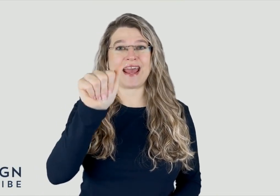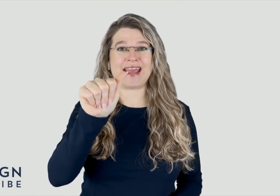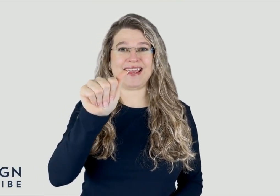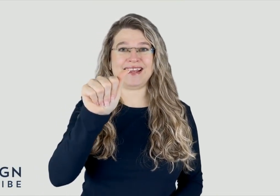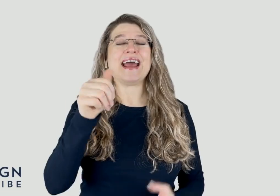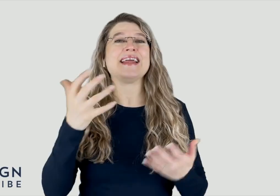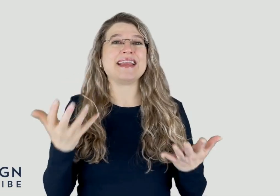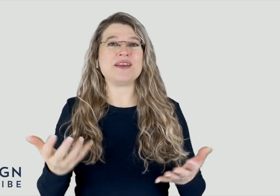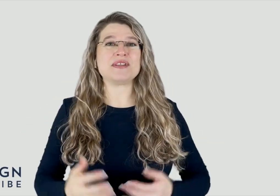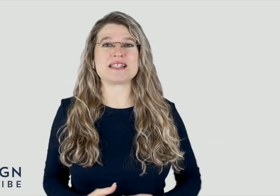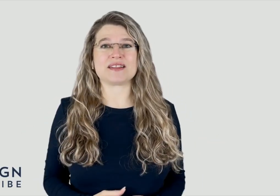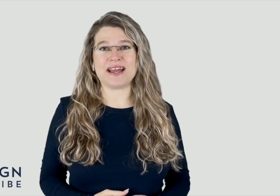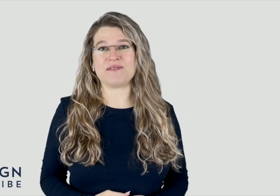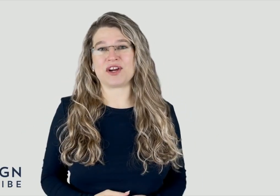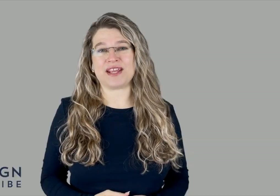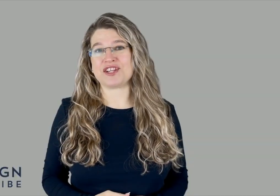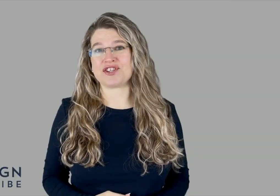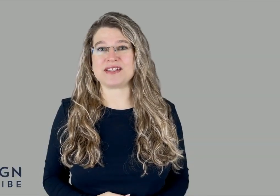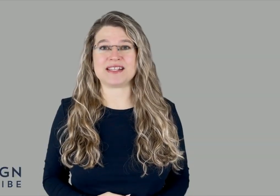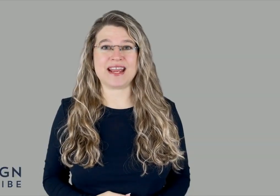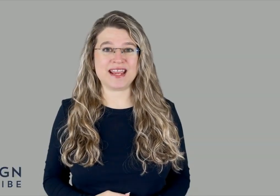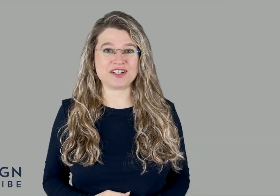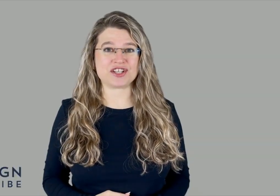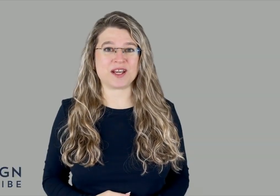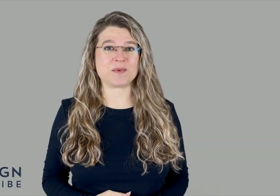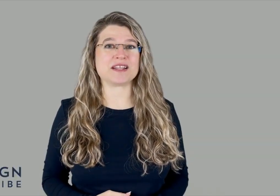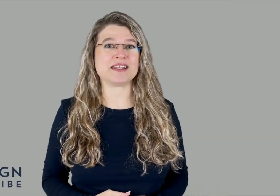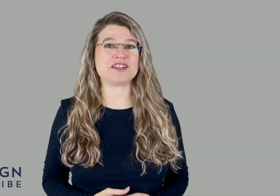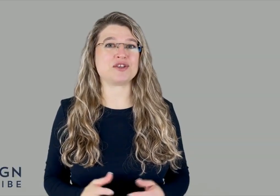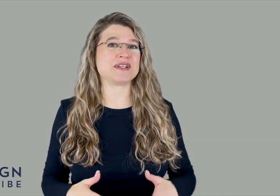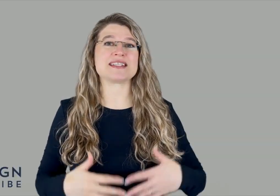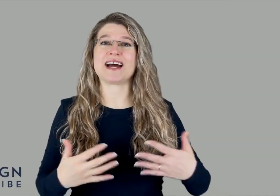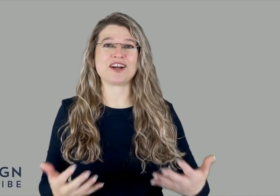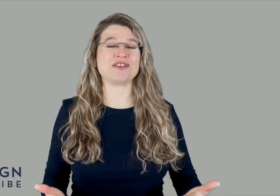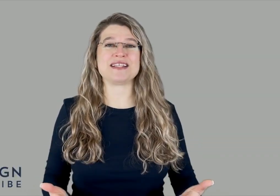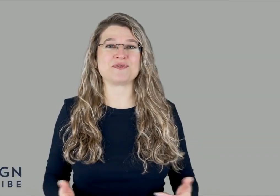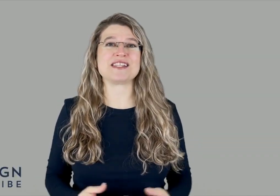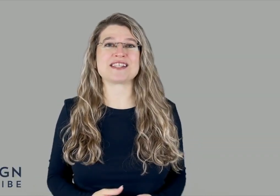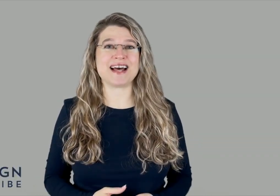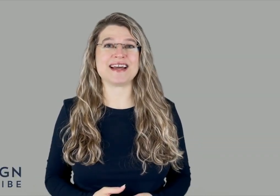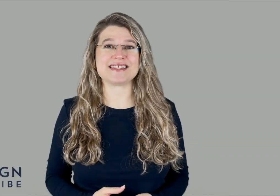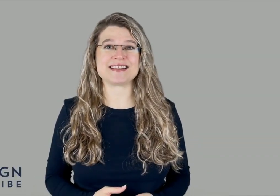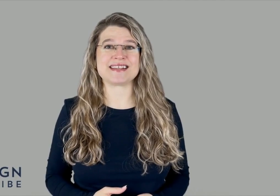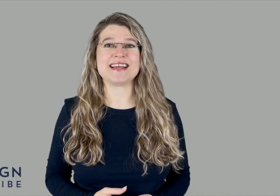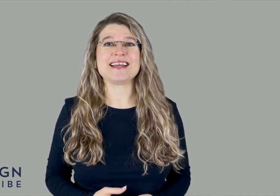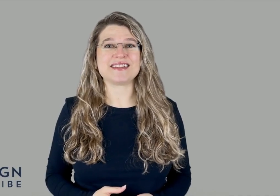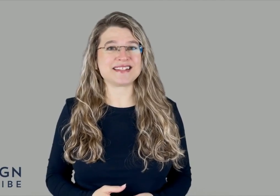A. And even slight variations in handshape can lead to entirely different signs. Let's